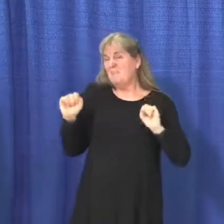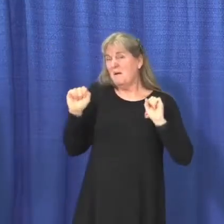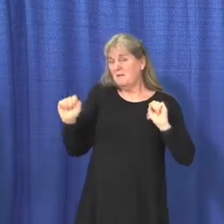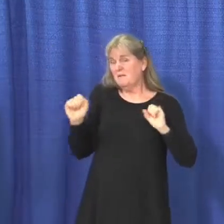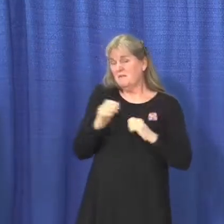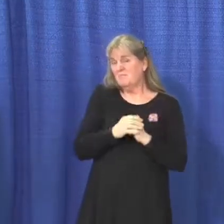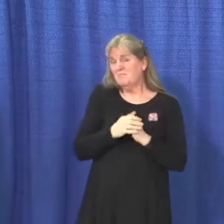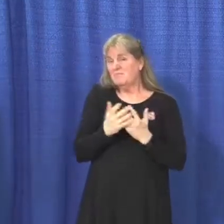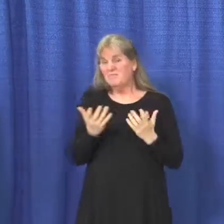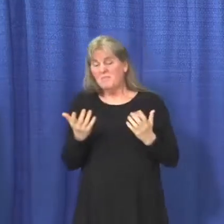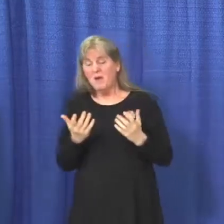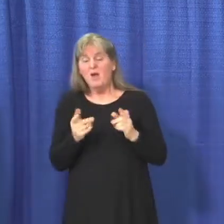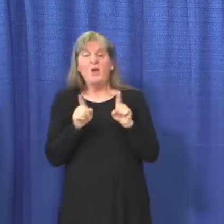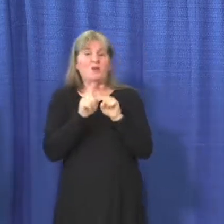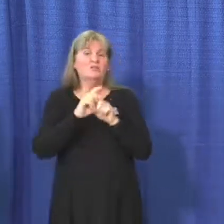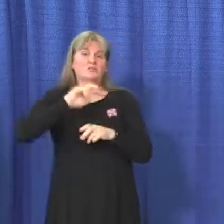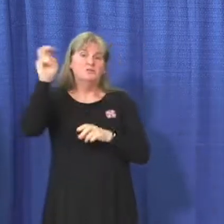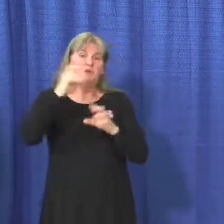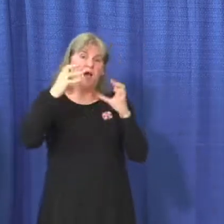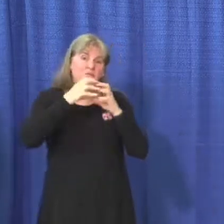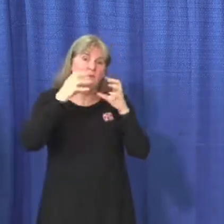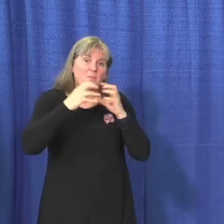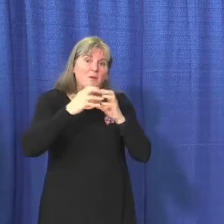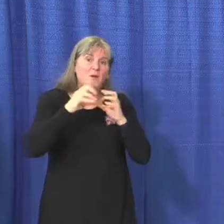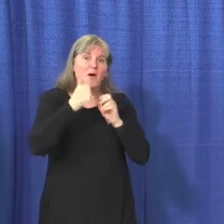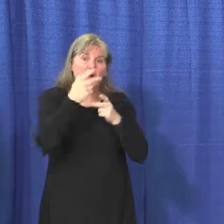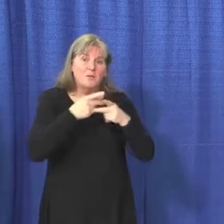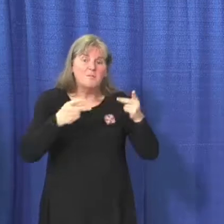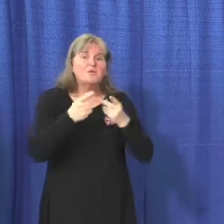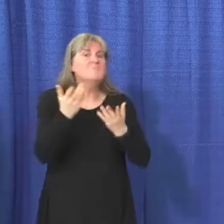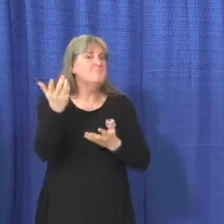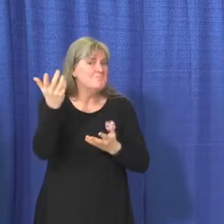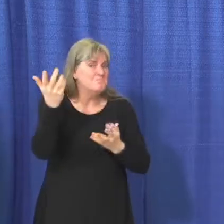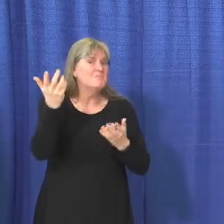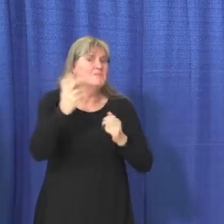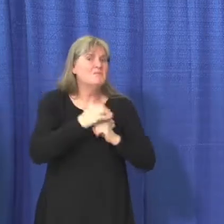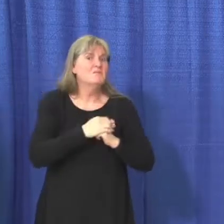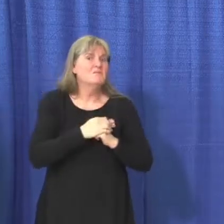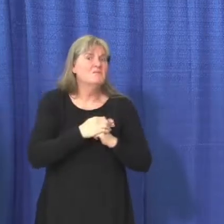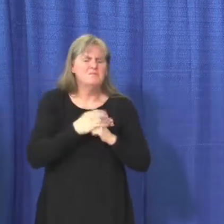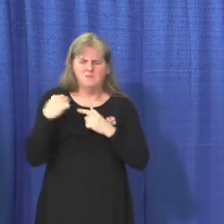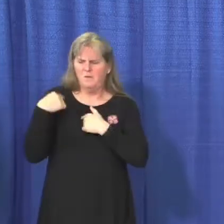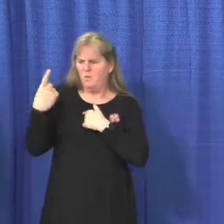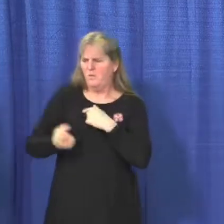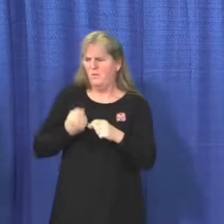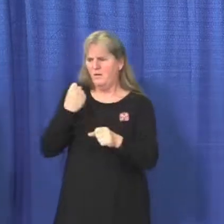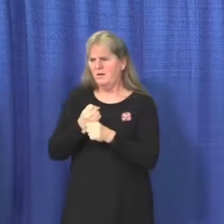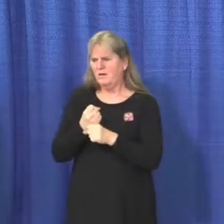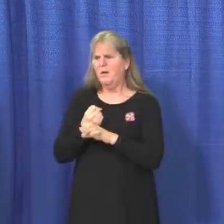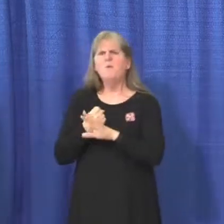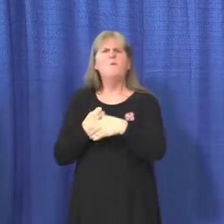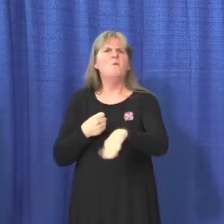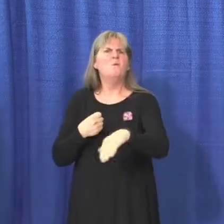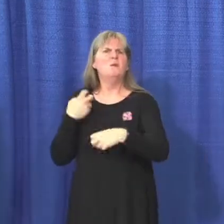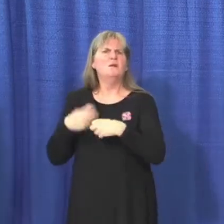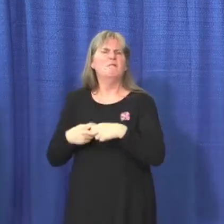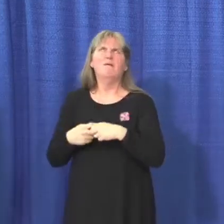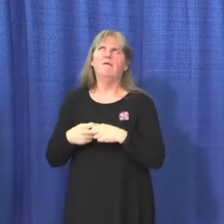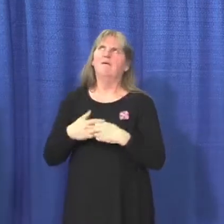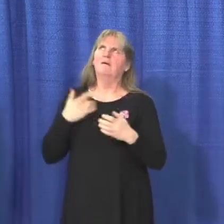jurisdictions, after the year we've had that is exciting news. I know for myself, my husband,